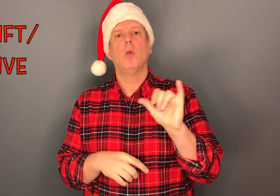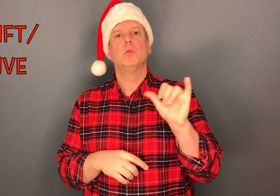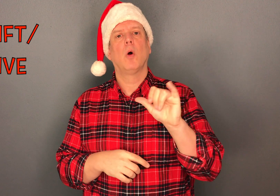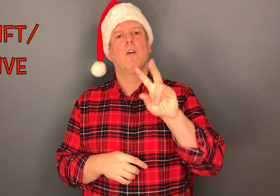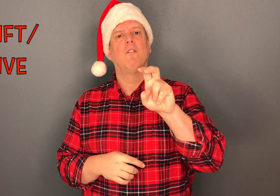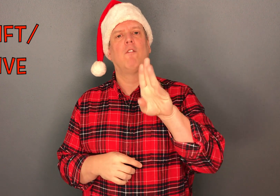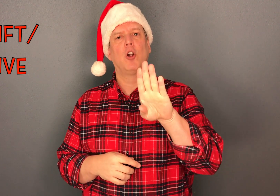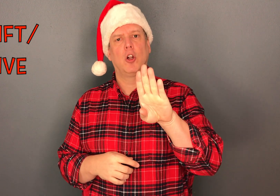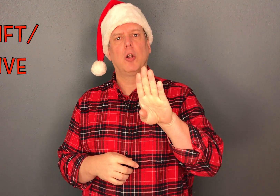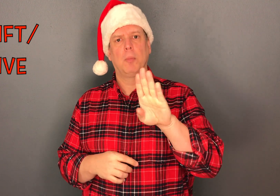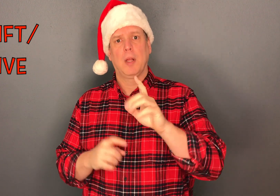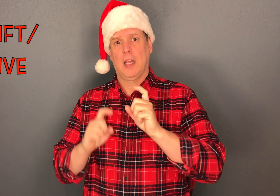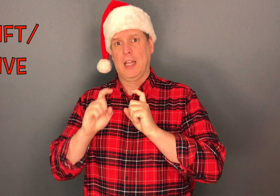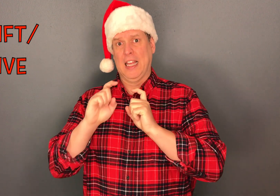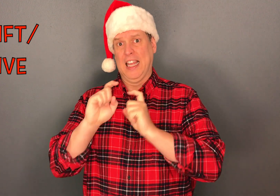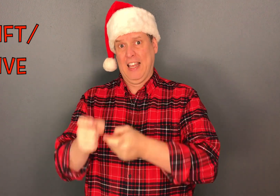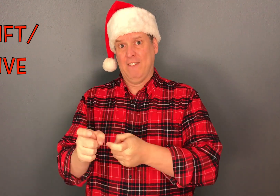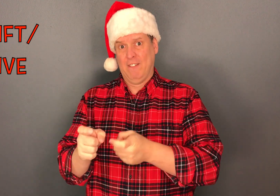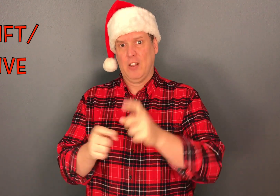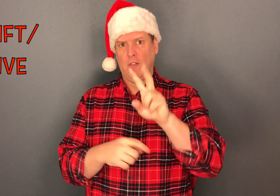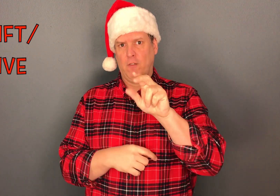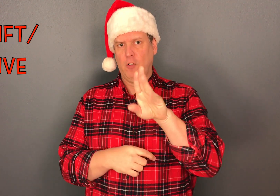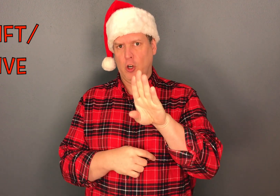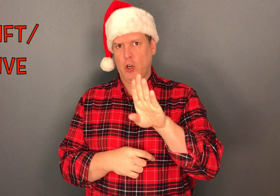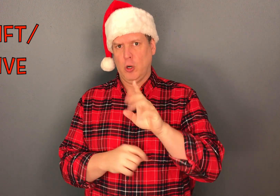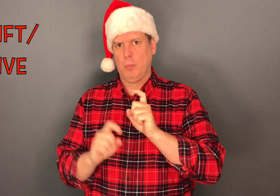The sign for gift is also the verb "to give" but actually the base